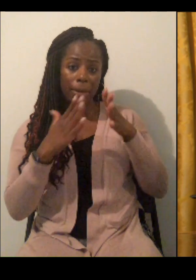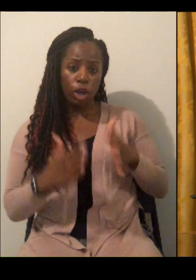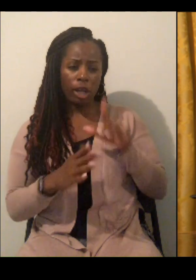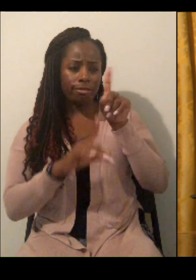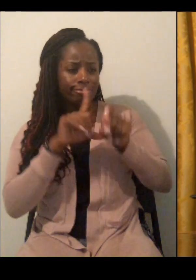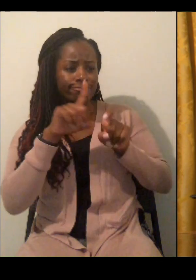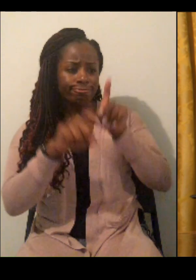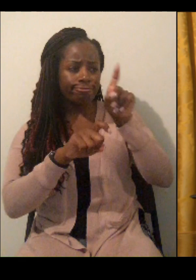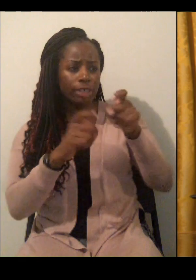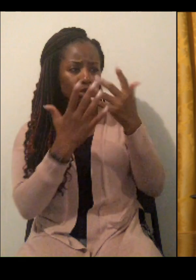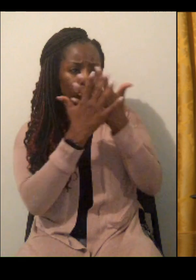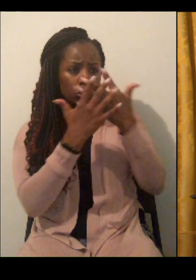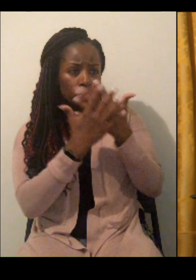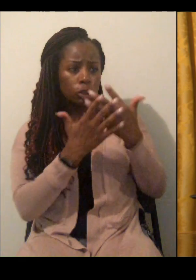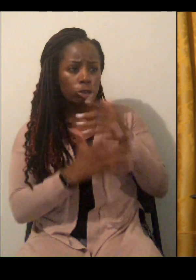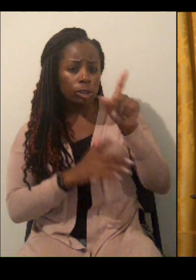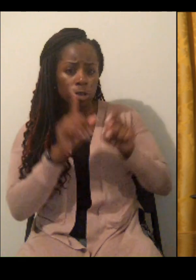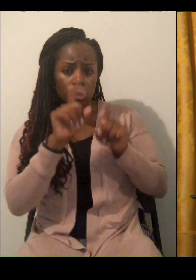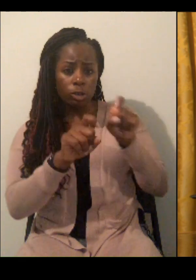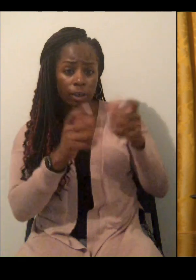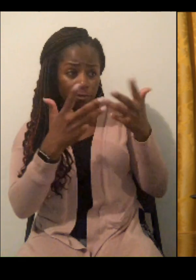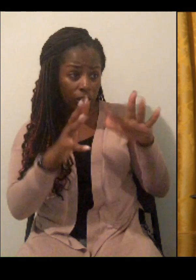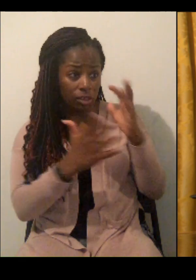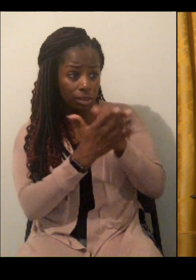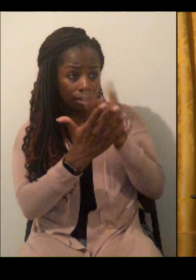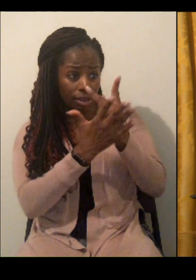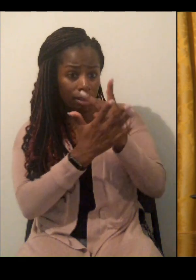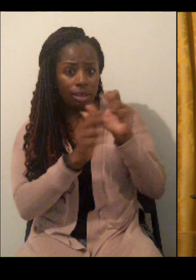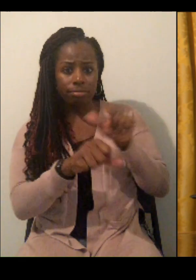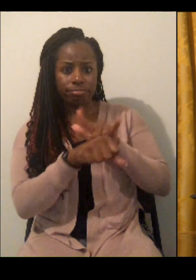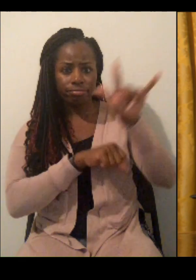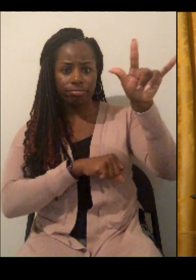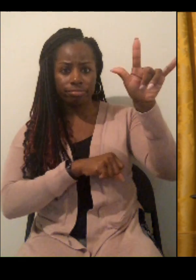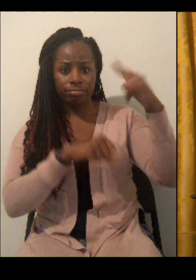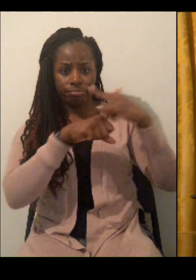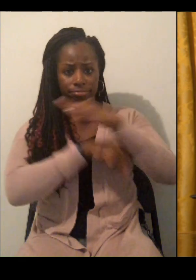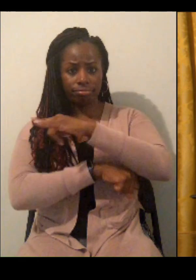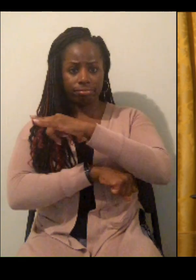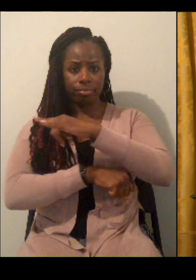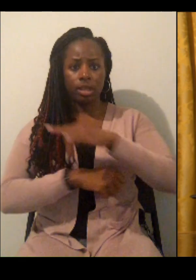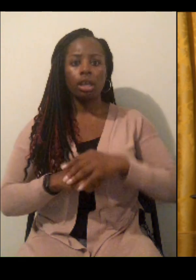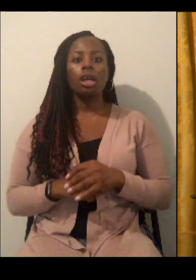not only apply to the tremendous amount of Trade and cargo but various other